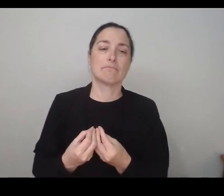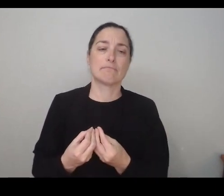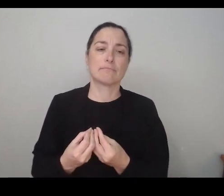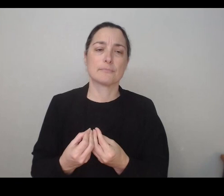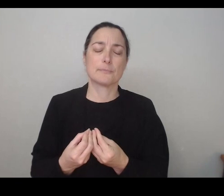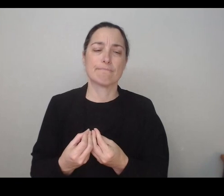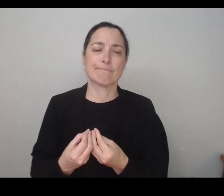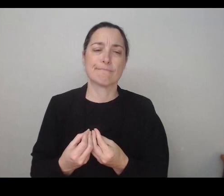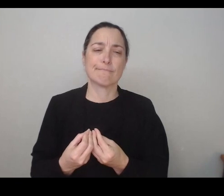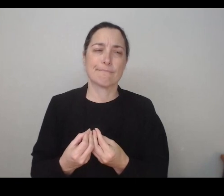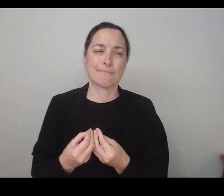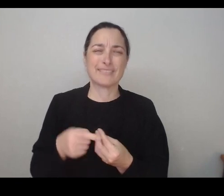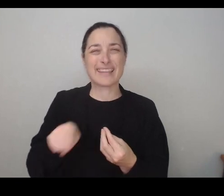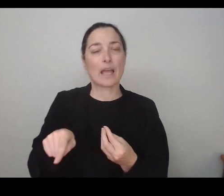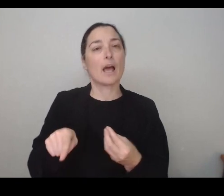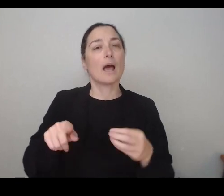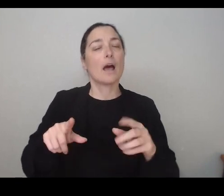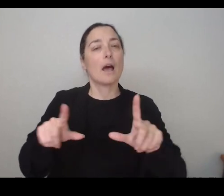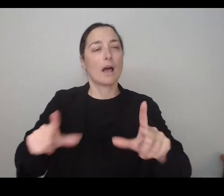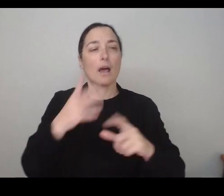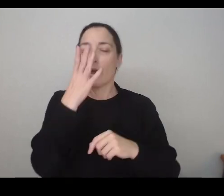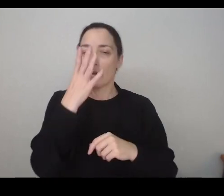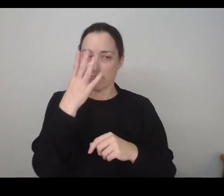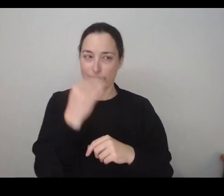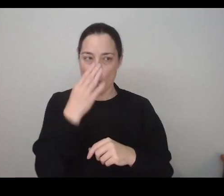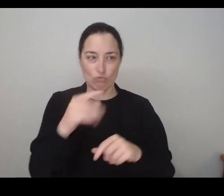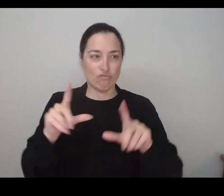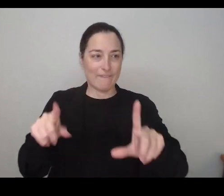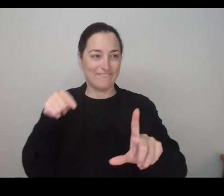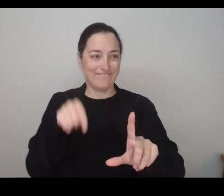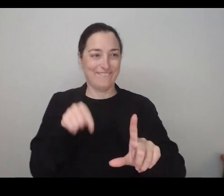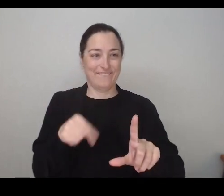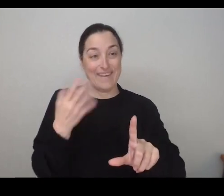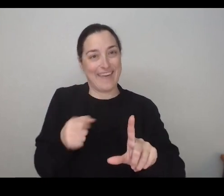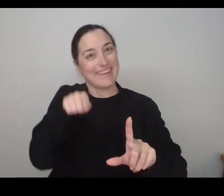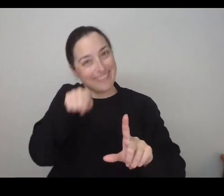Behind the photograph by Louis Grelet of Tohotaua, you have this painting of Holbein,